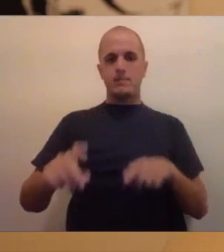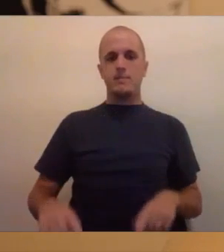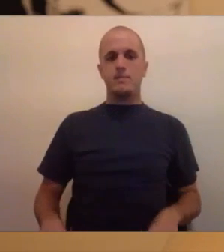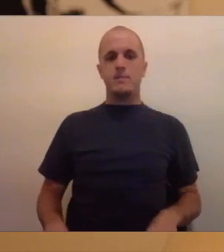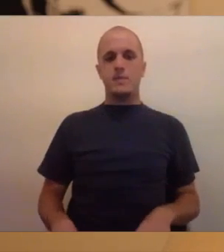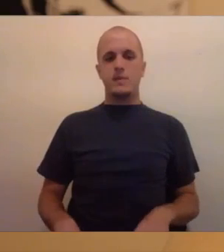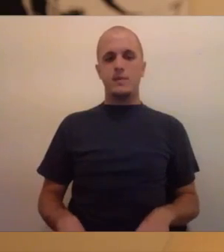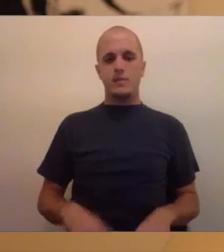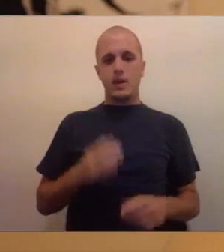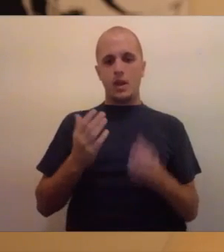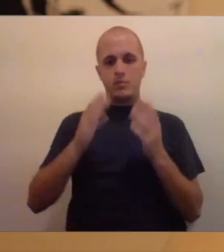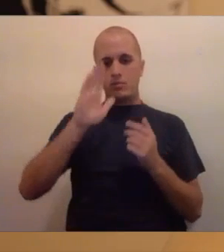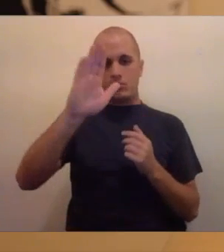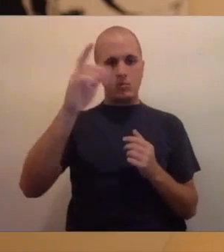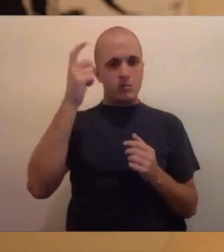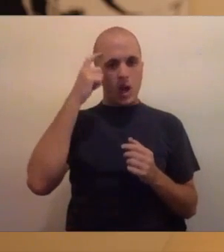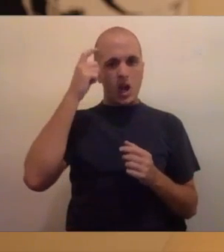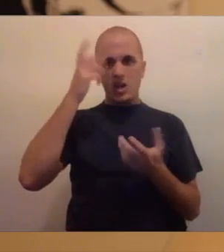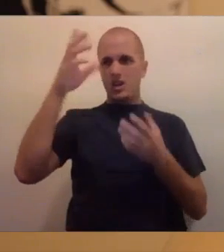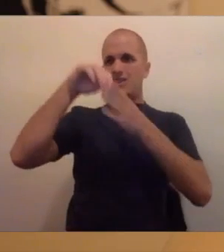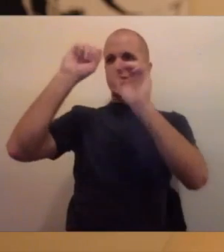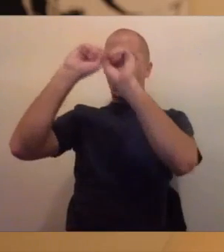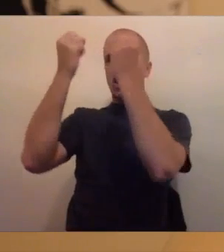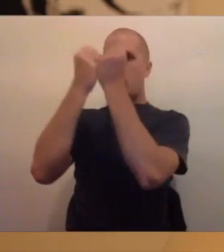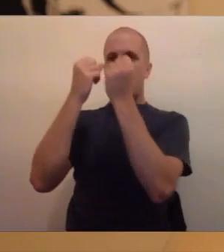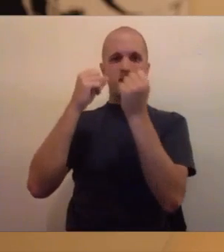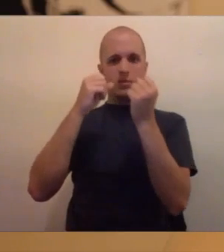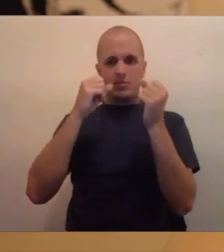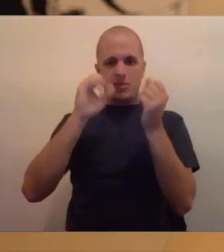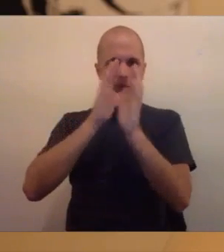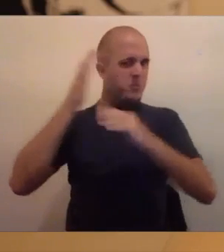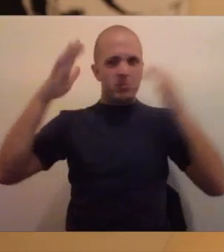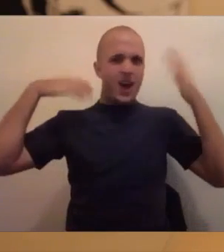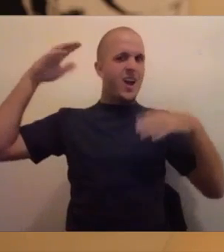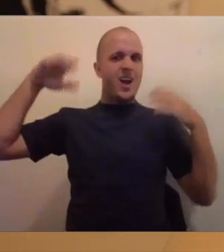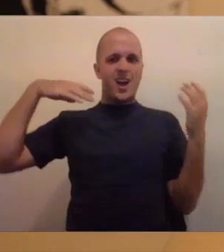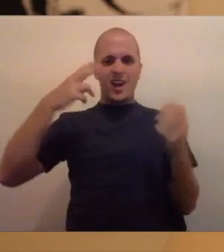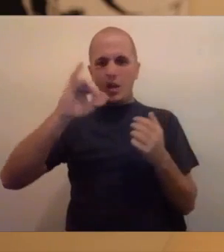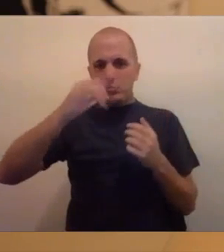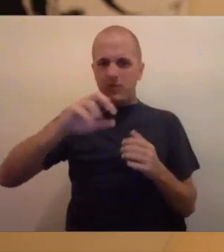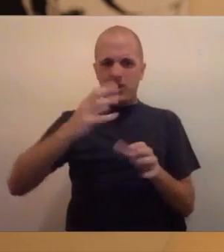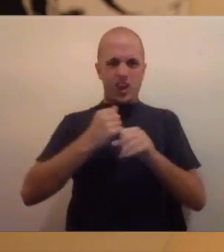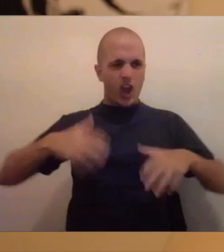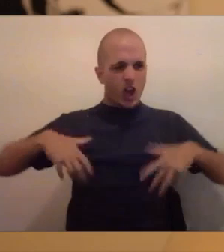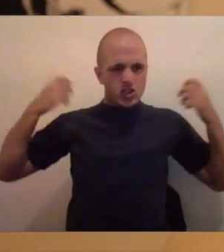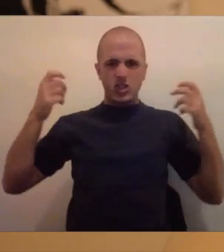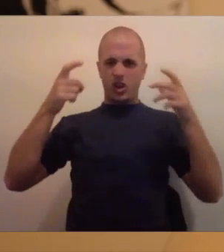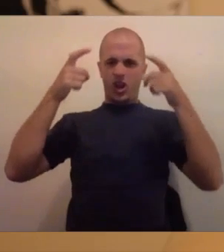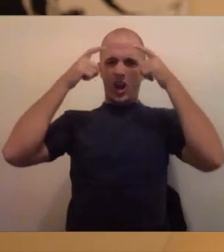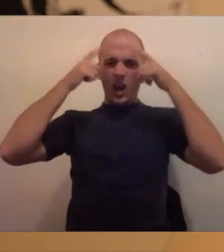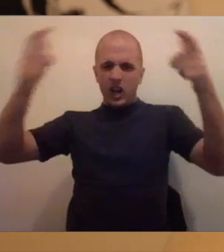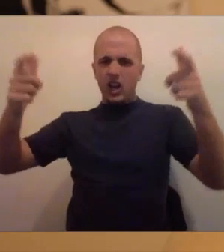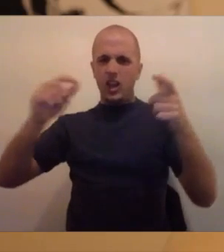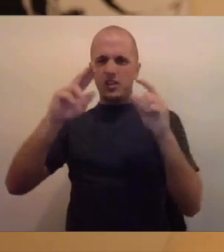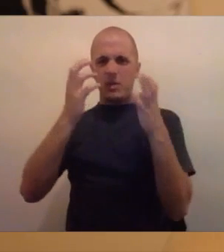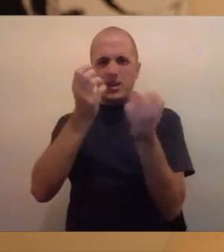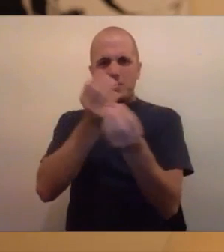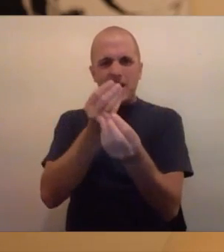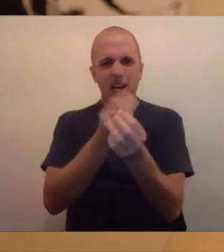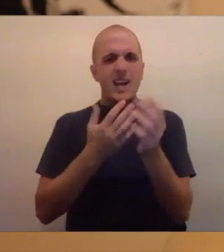is sayam. Sayam is discipline. Maybe your mind in society got wild, you got hyper,